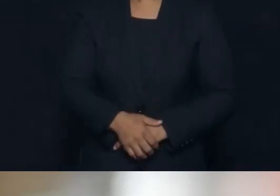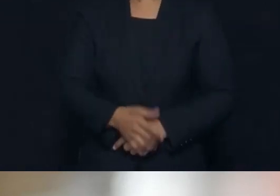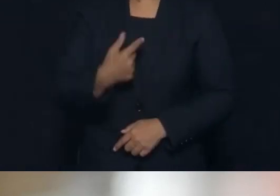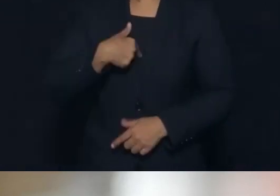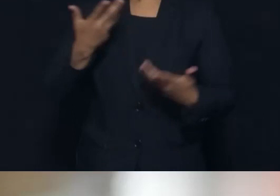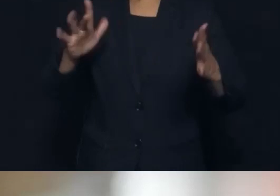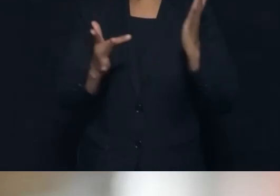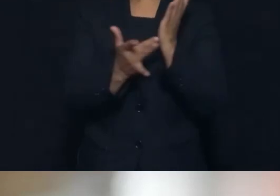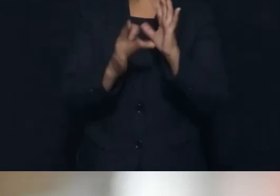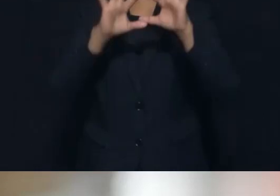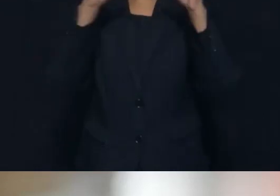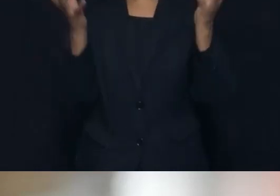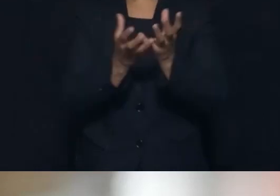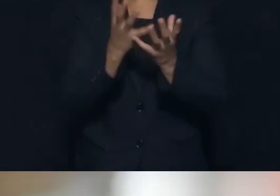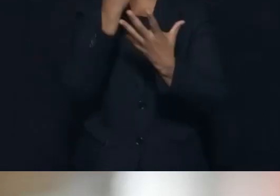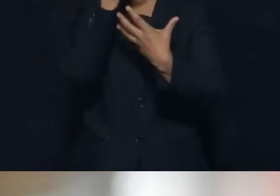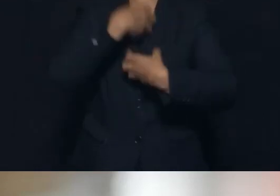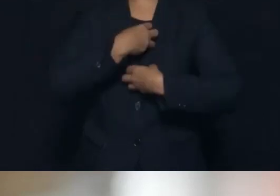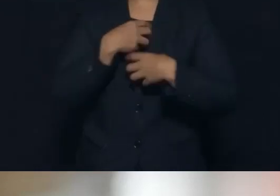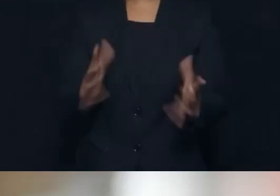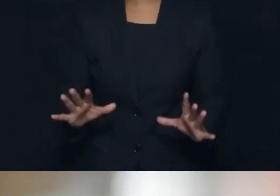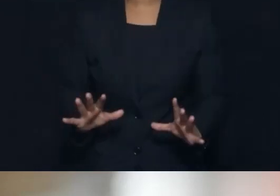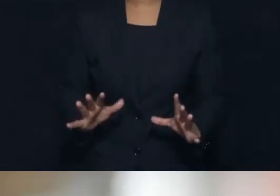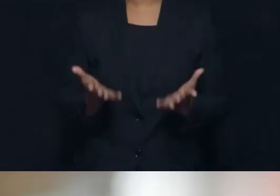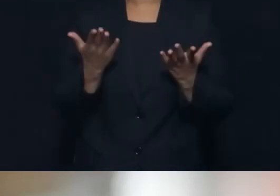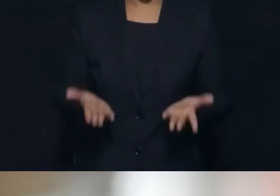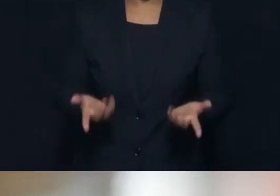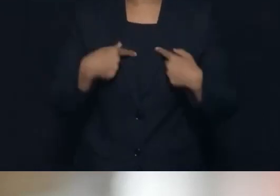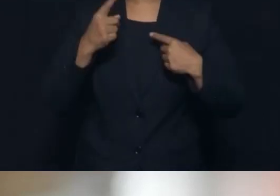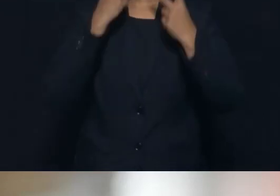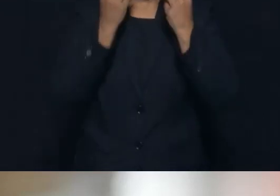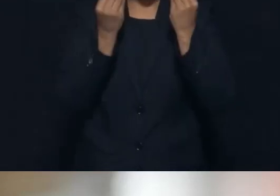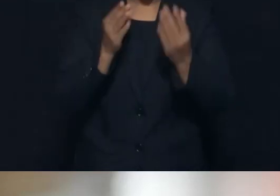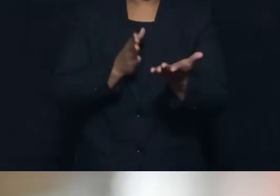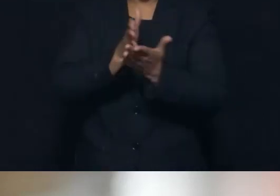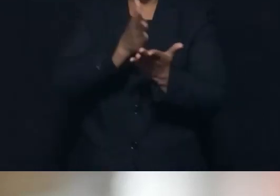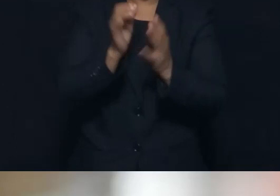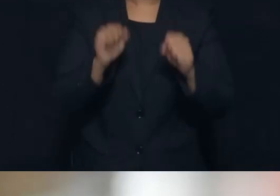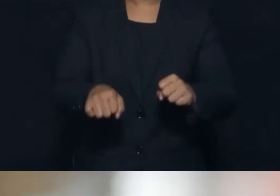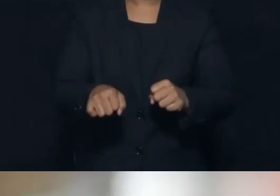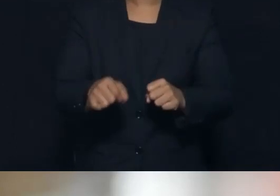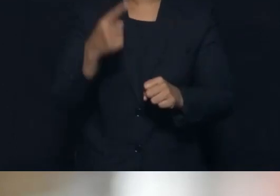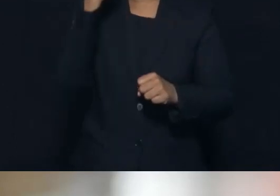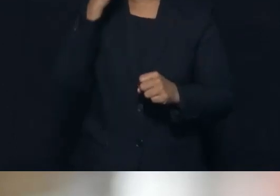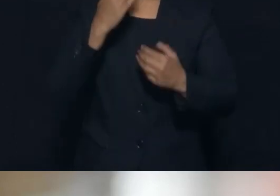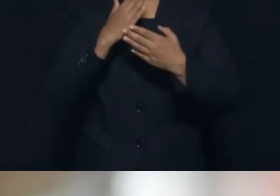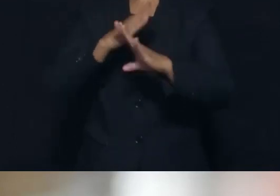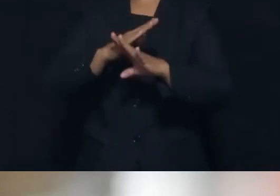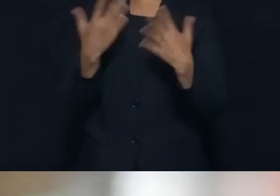on the Swedish side. Go back to them. Really, right back. Indicate when you have those barriers. Because your participation is most welcome.